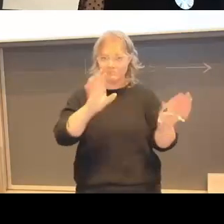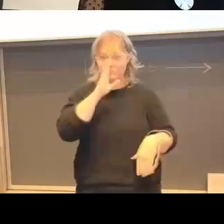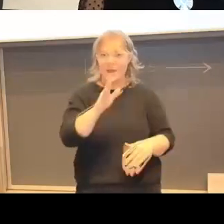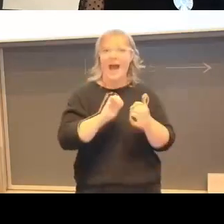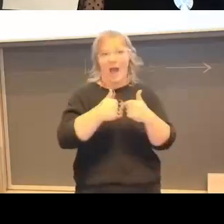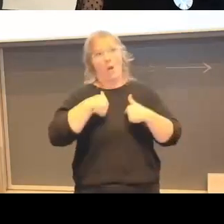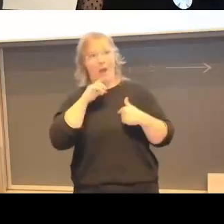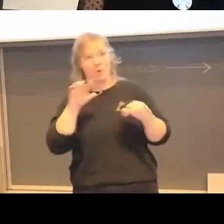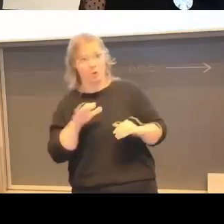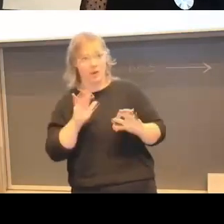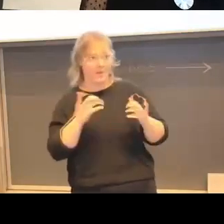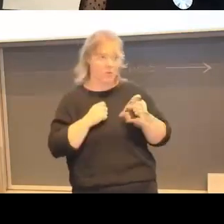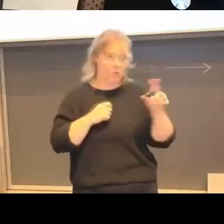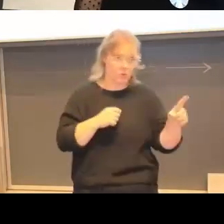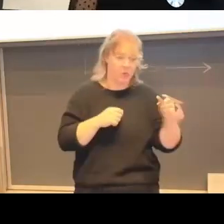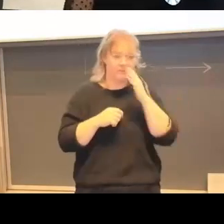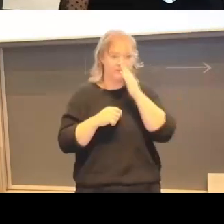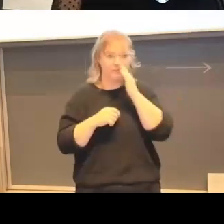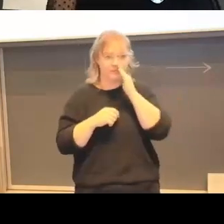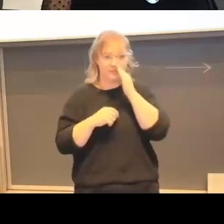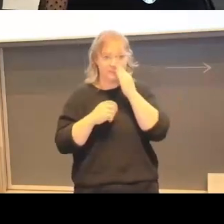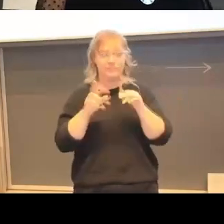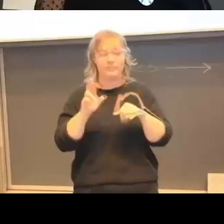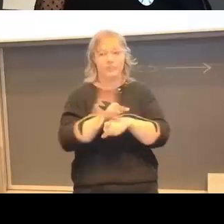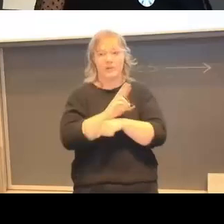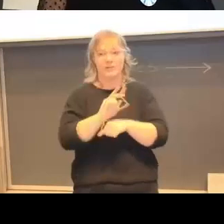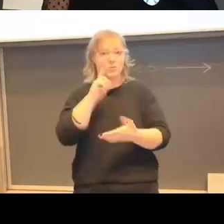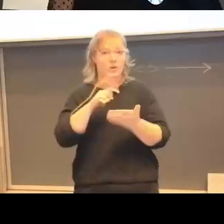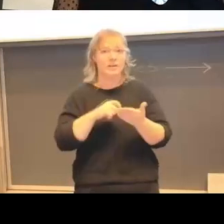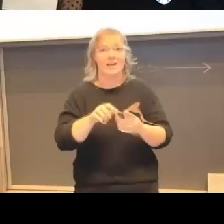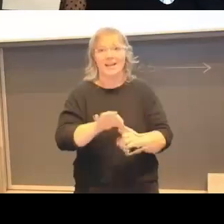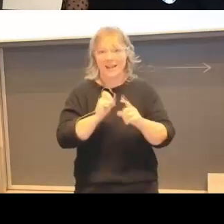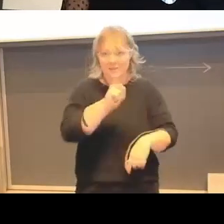something residents noted that aside from Ence they also struggled with this because faculty